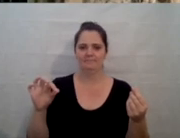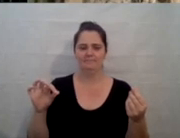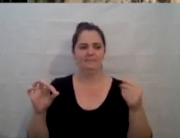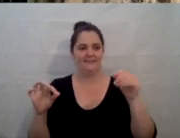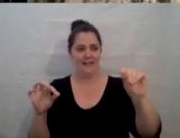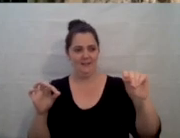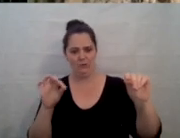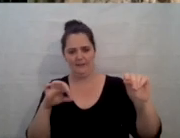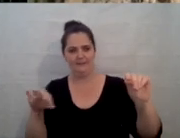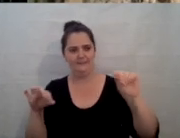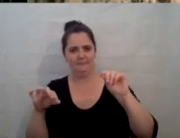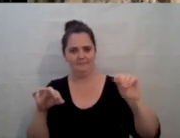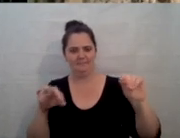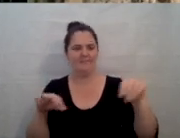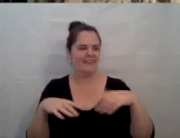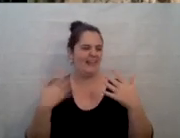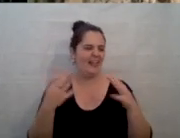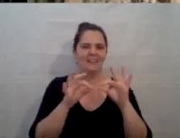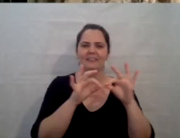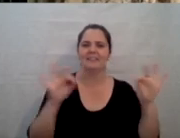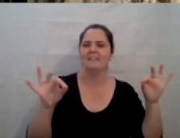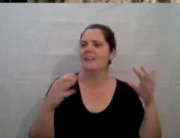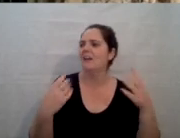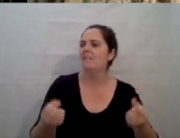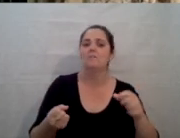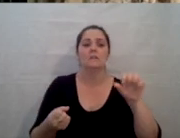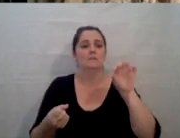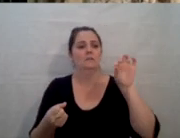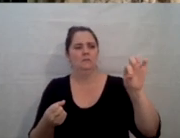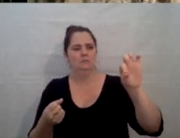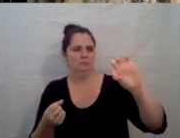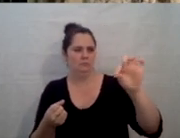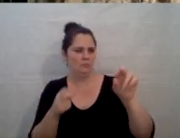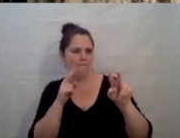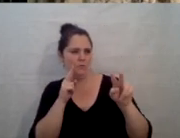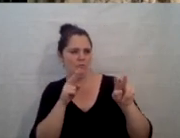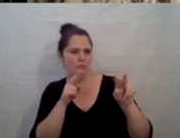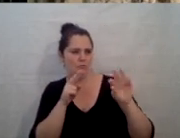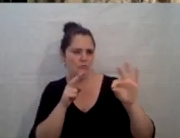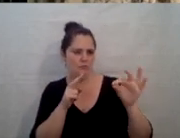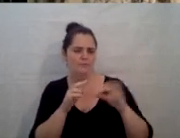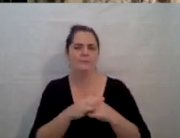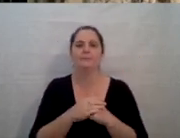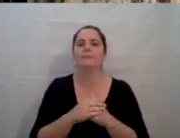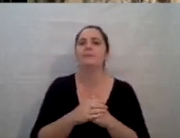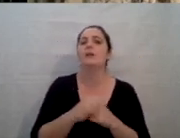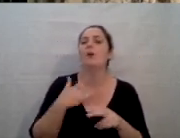And again, any sort of pencil, pen, anything like that will work as a sighting stick. And now I want to do a quick demonstration for you, so I'm going to